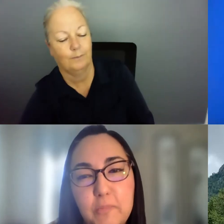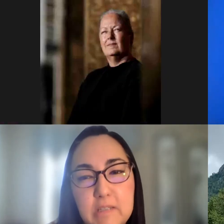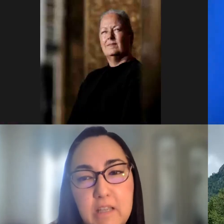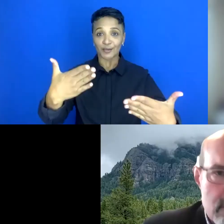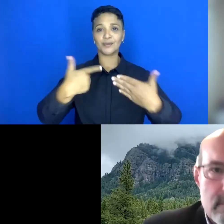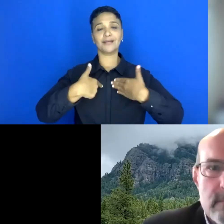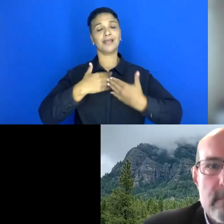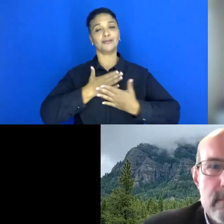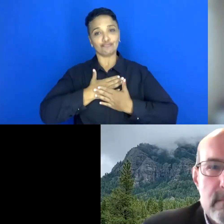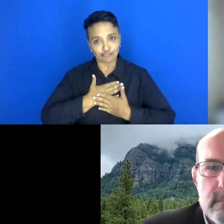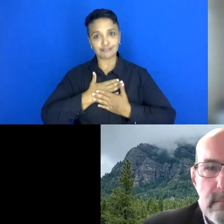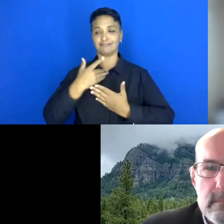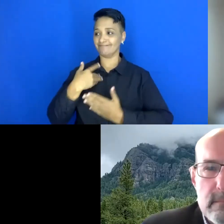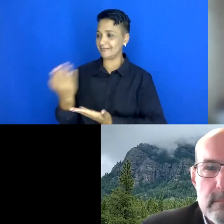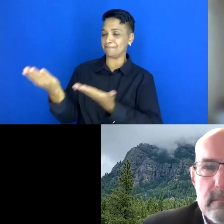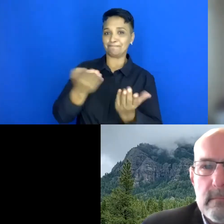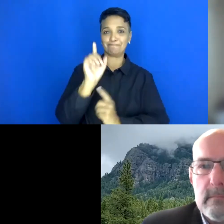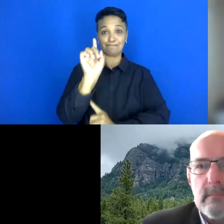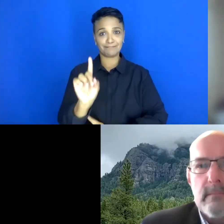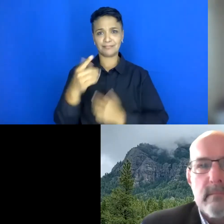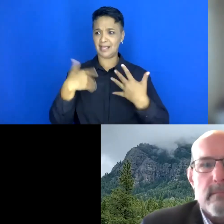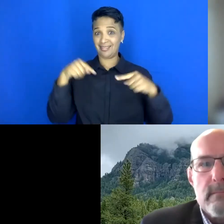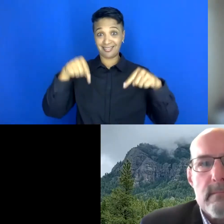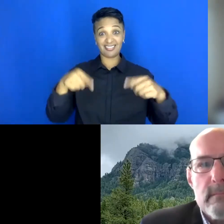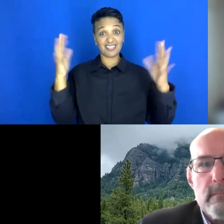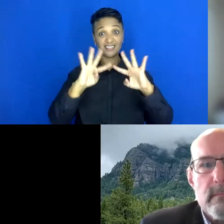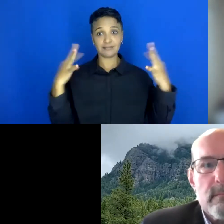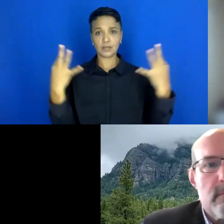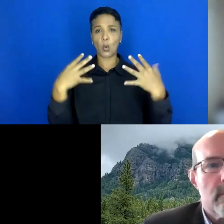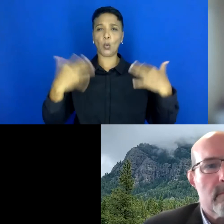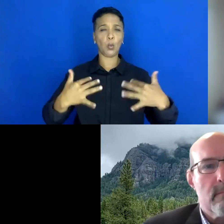saying how important this event is and i really want to thank our co-organizers and all of the